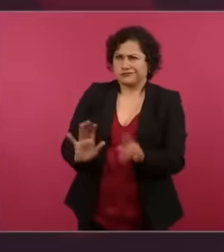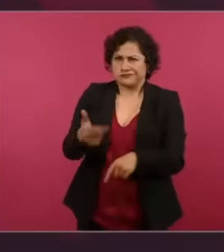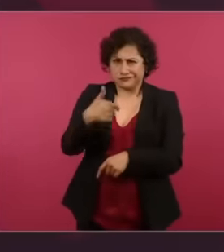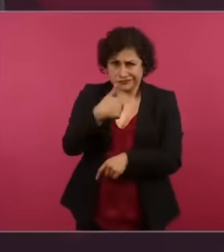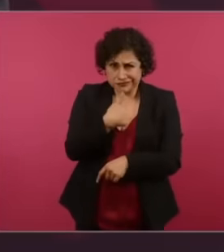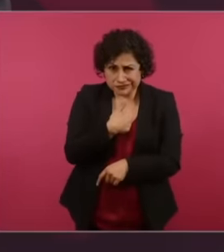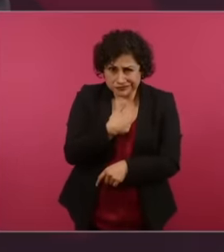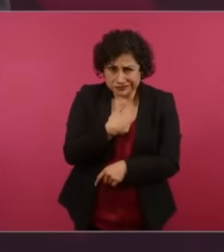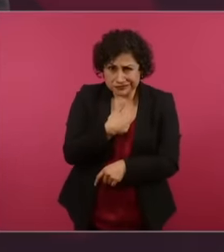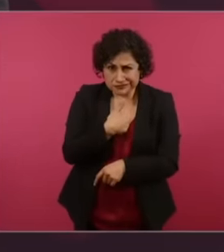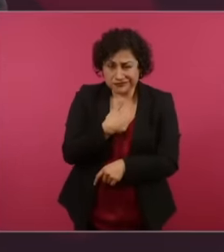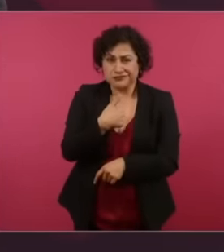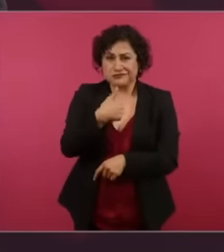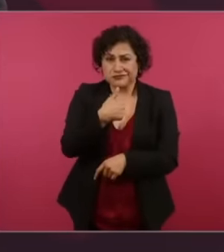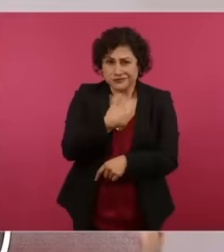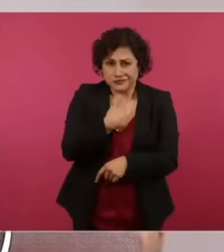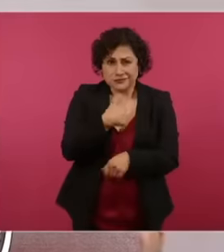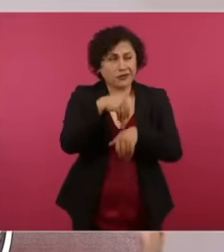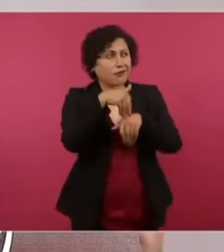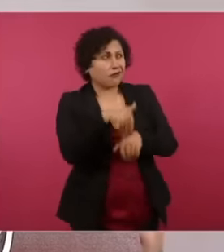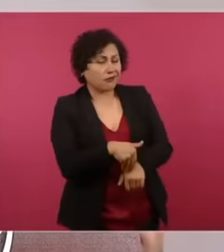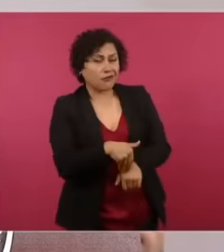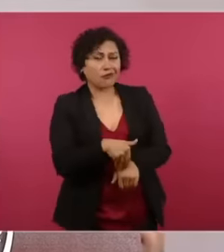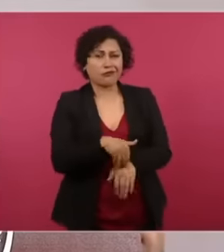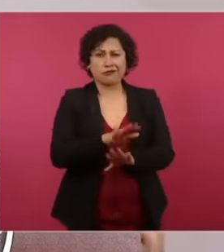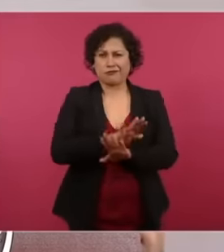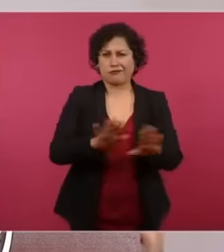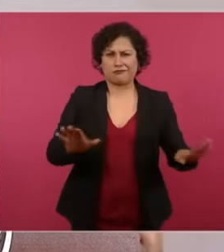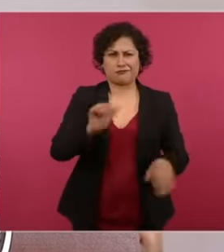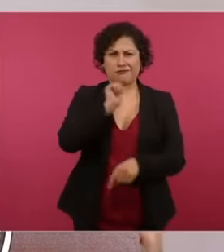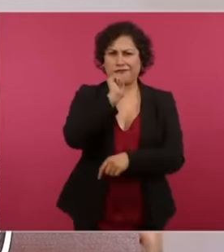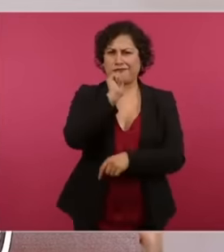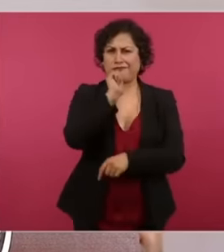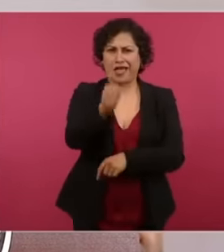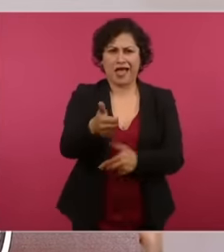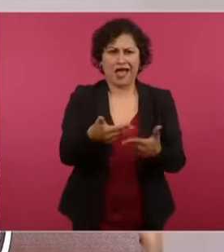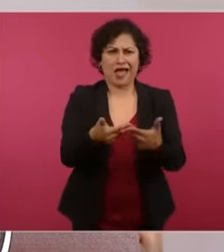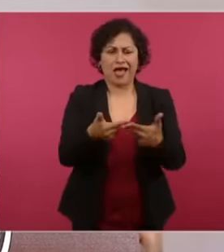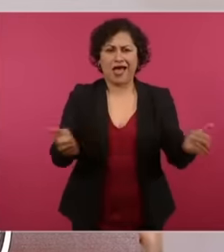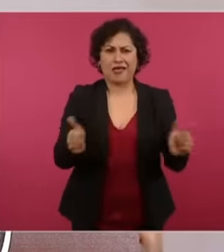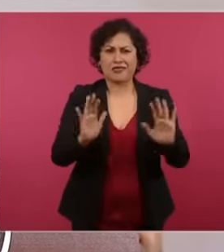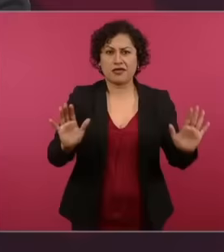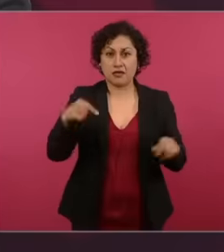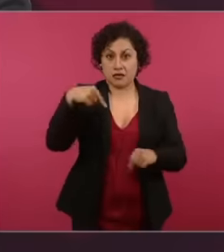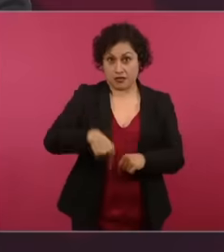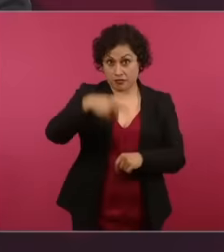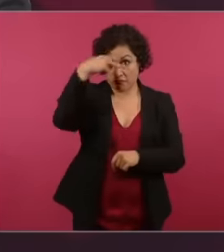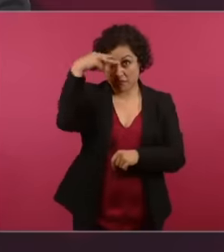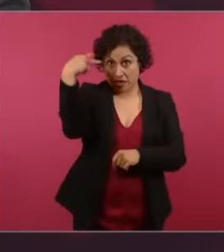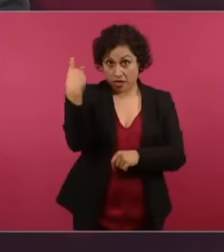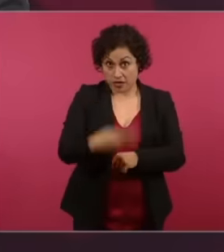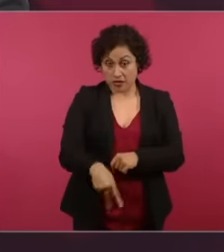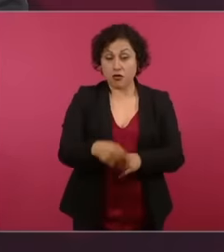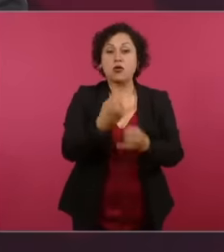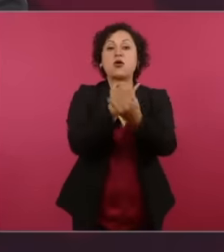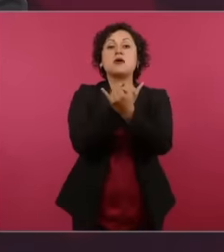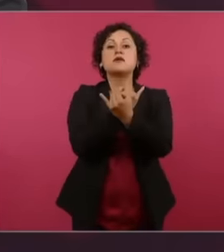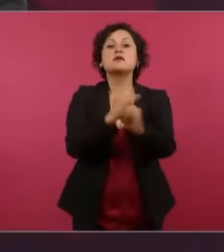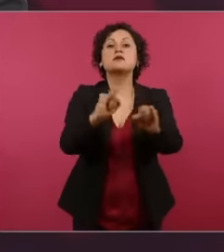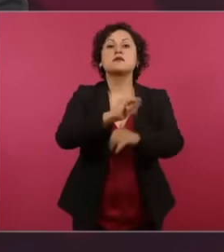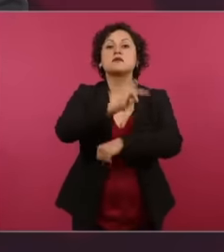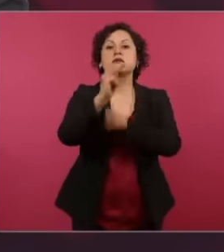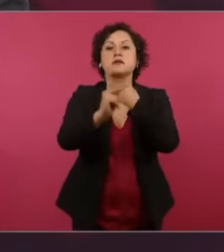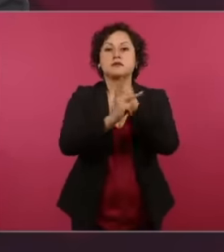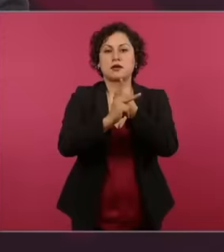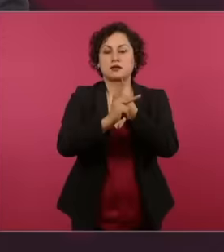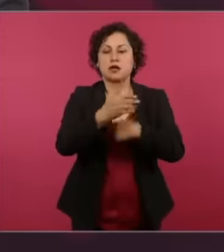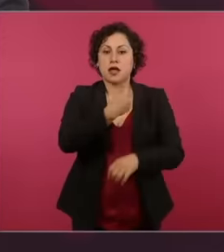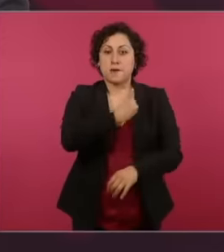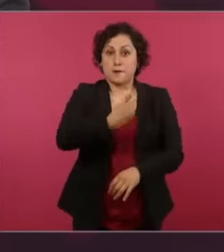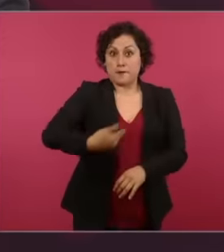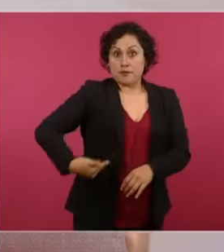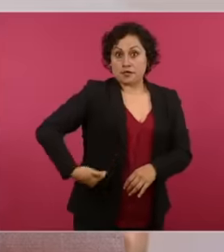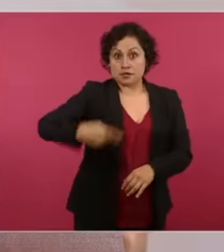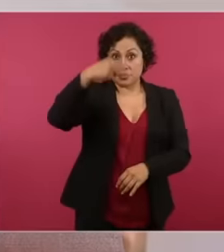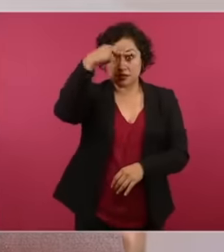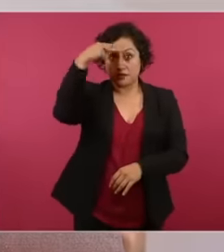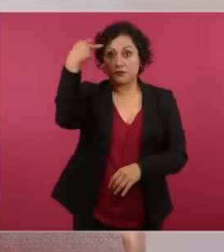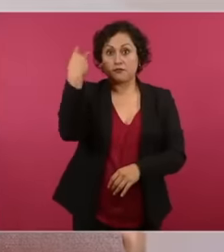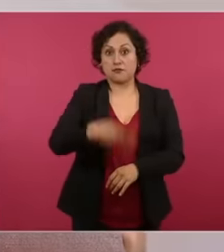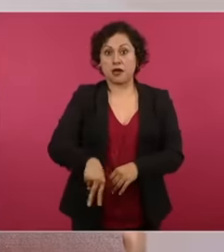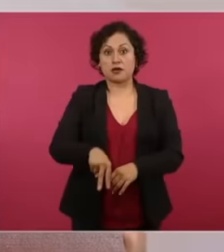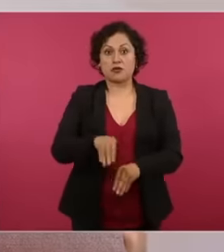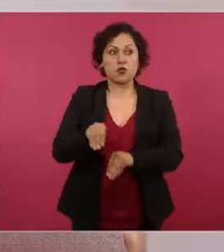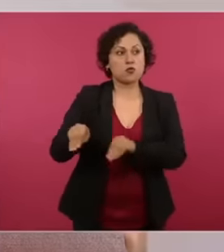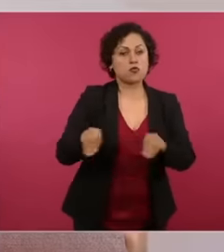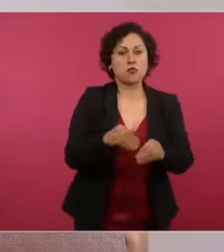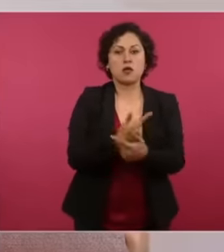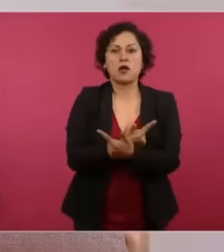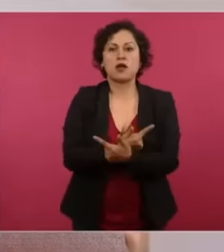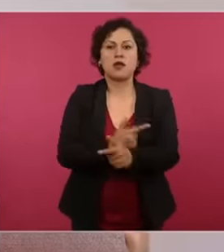Mexico is an independent country and the president of Mexico acts freely, he is not a pushover